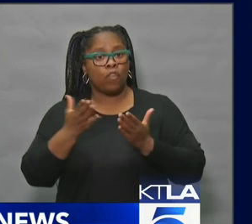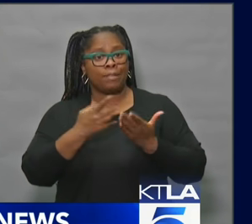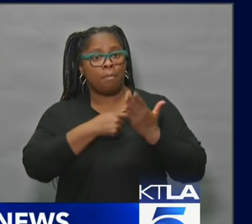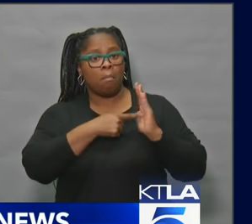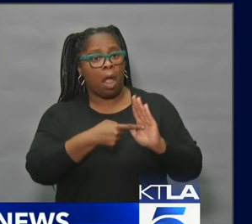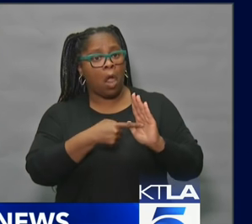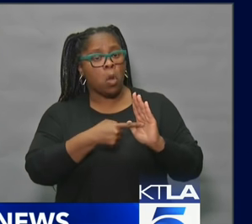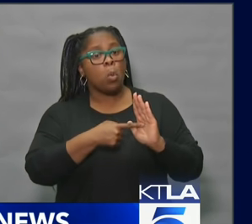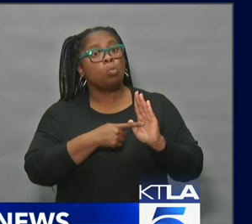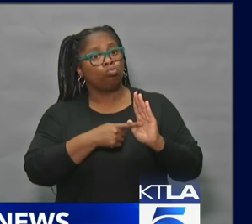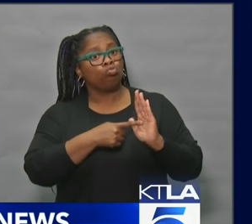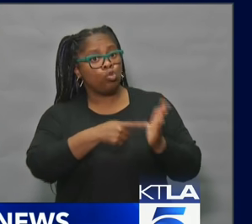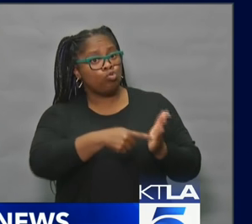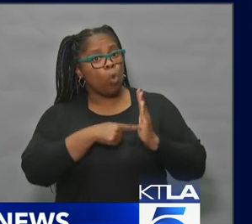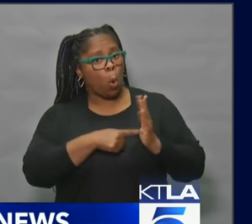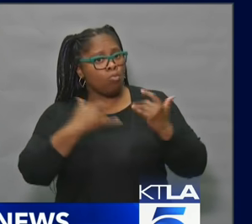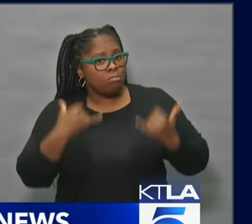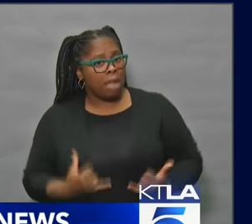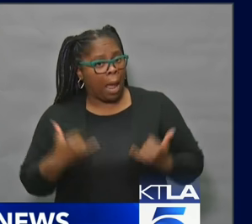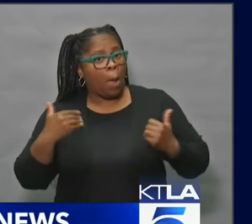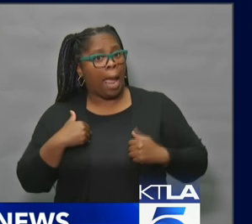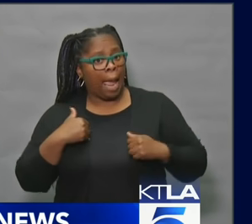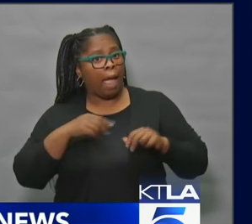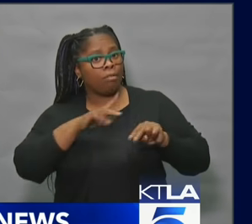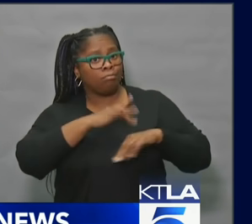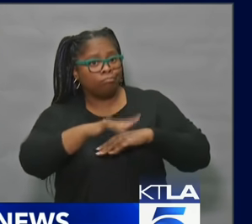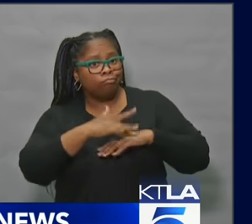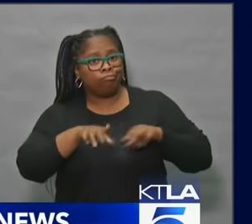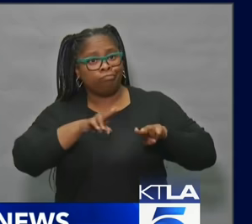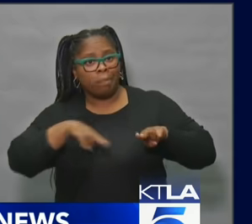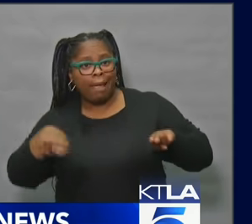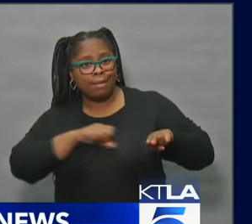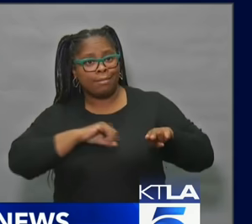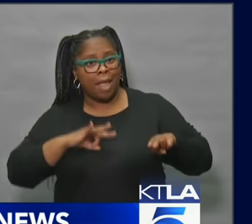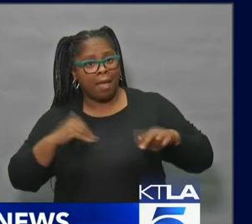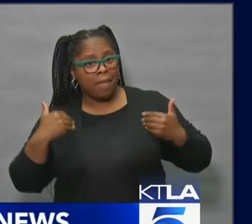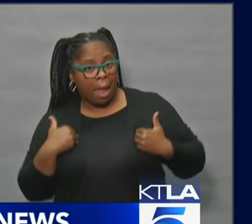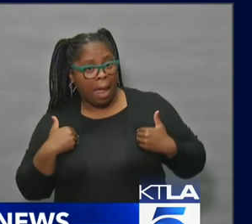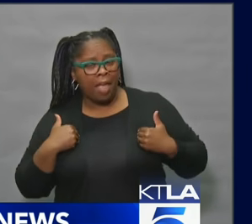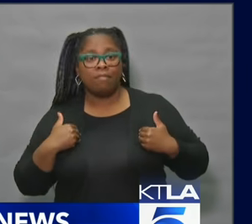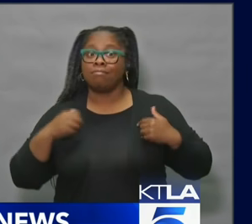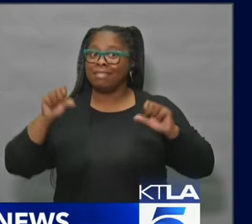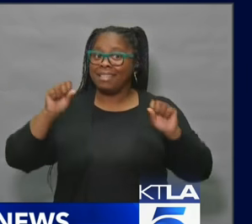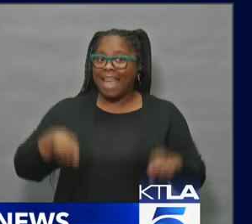IT NEEDS. THE MODELING CONDUCTED BY THE DEPARTMENT OF HEALTH SERVICE INDICATES THAT WE CURRENTLY HAVE THE